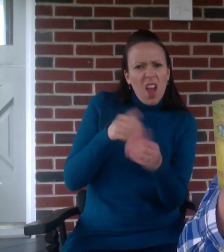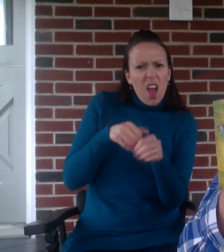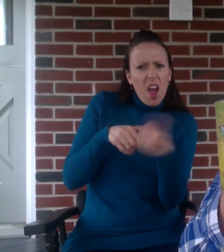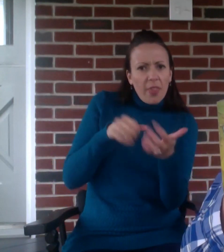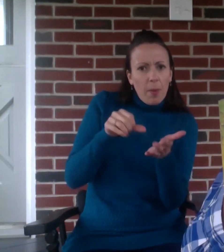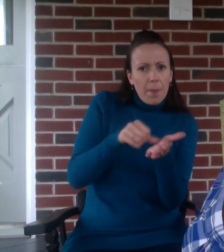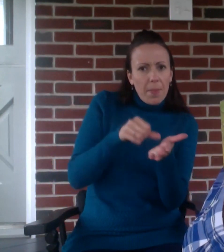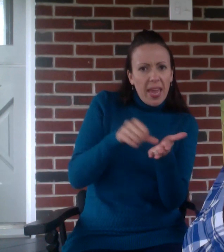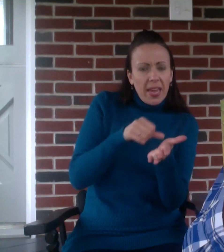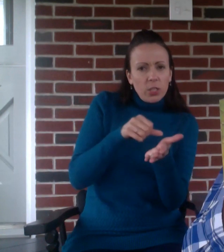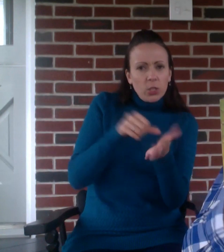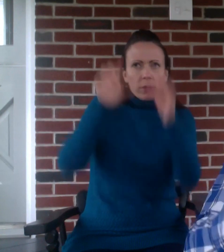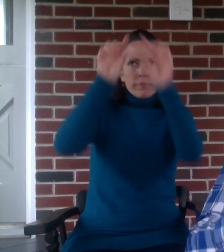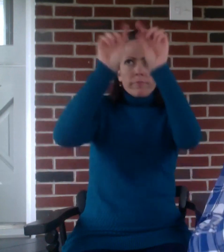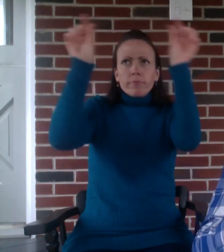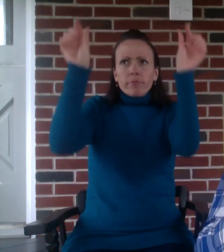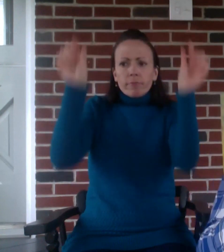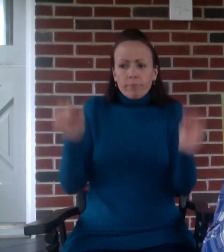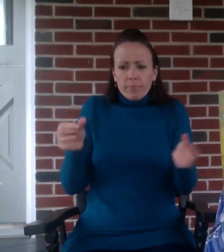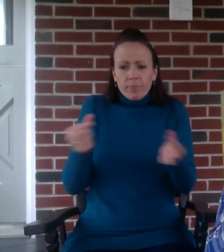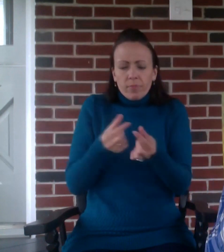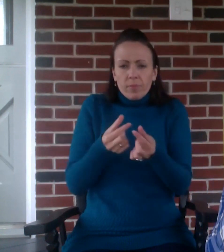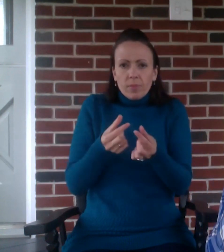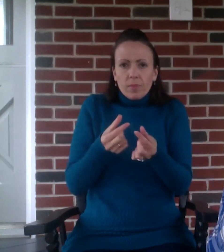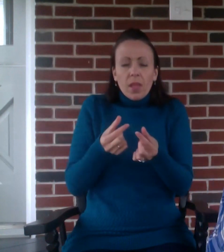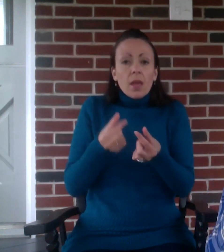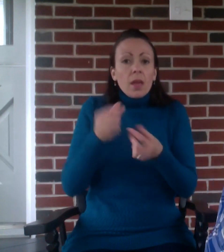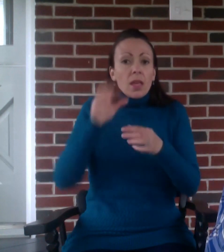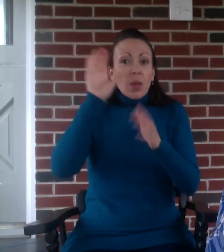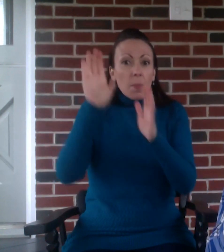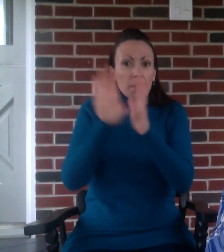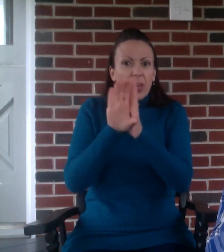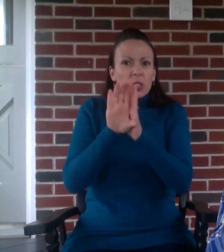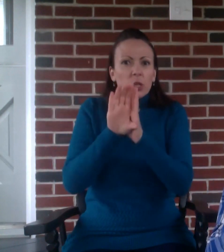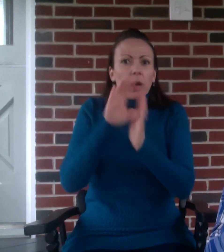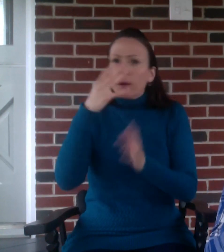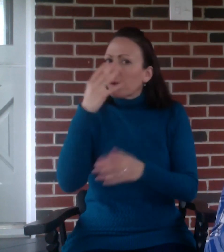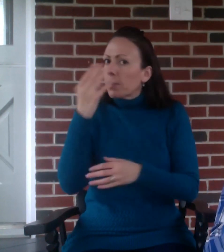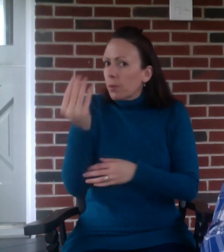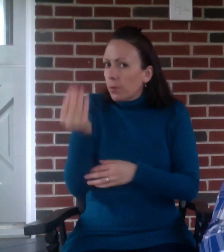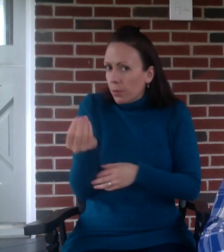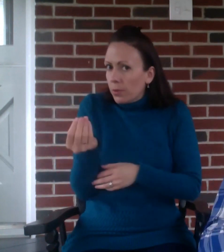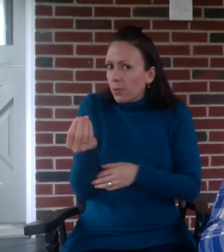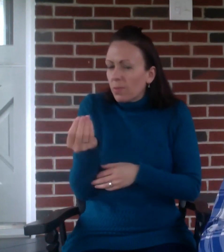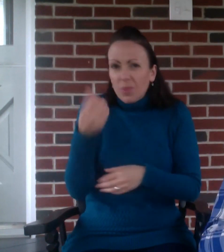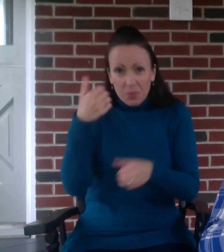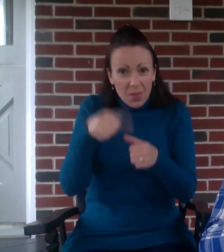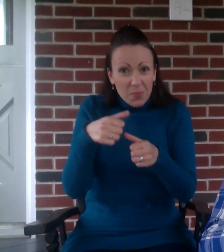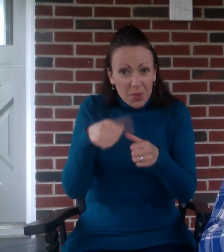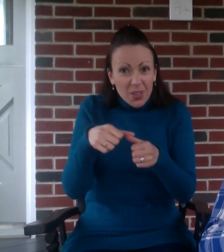And there he's holding that special book. So I'm sure, just like you, if your mommy and daddies read to you before bed,